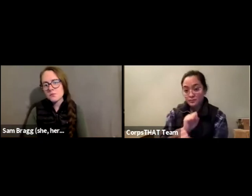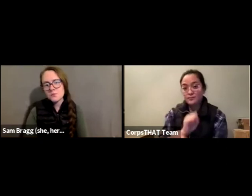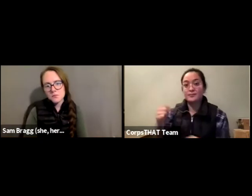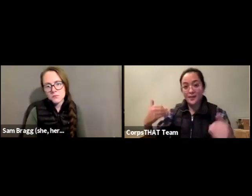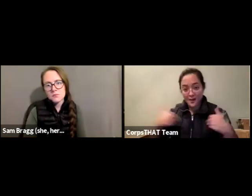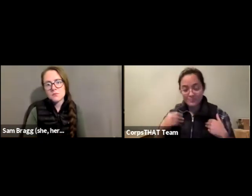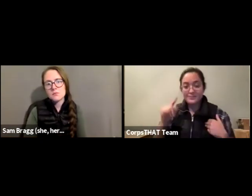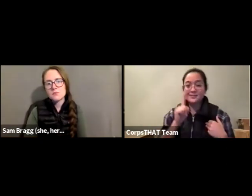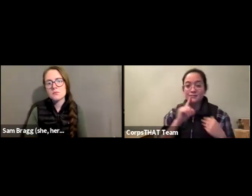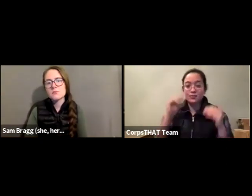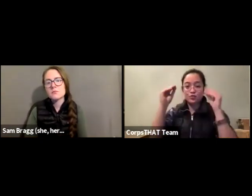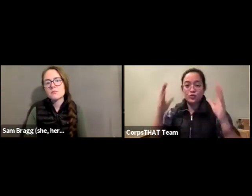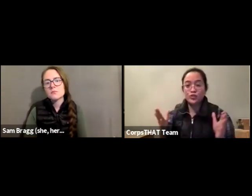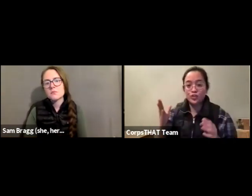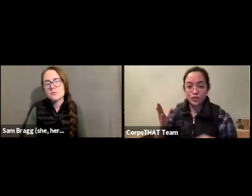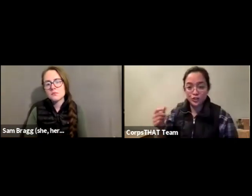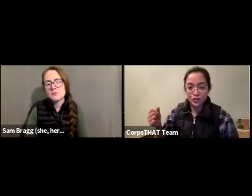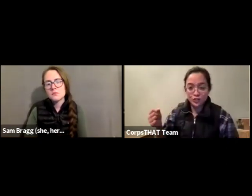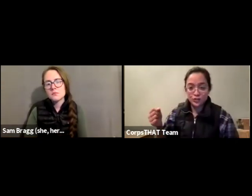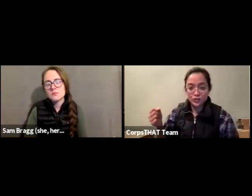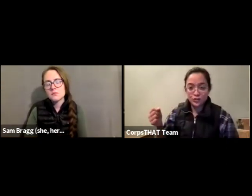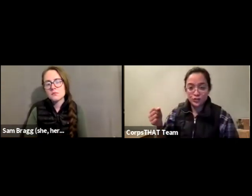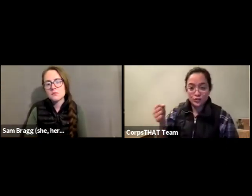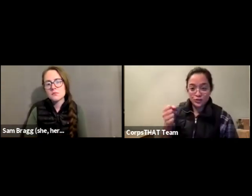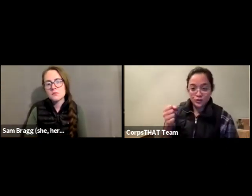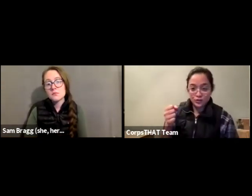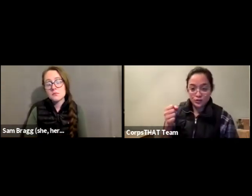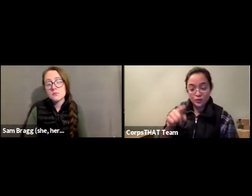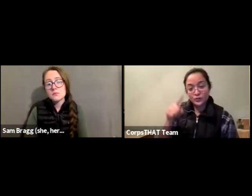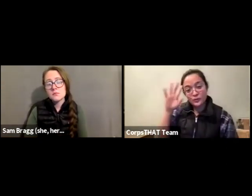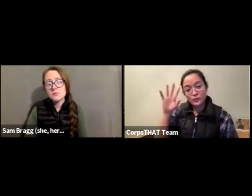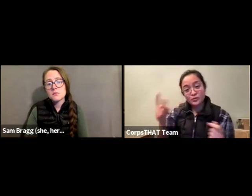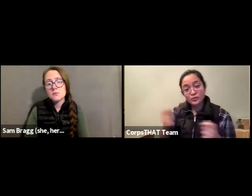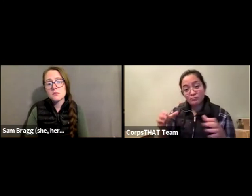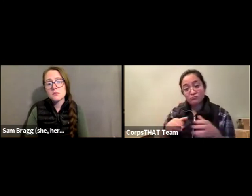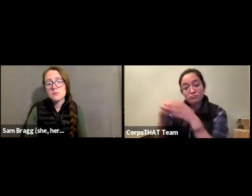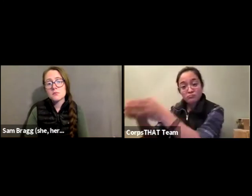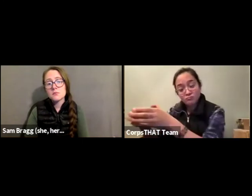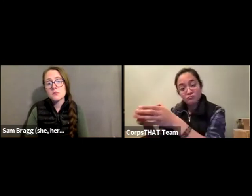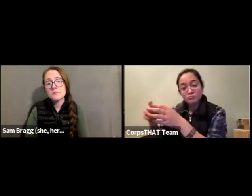so I’m wondering if NOLS has deaf instructors that they would be able to pull for a program